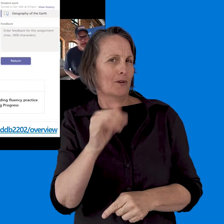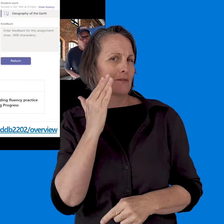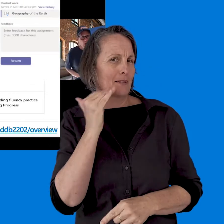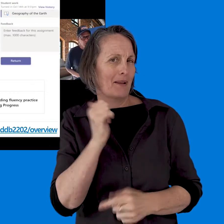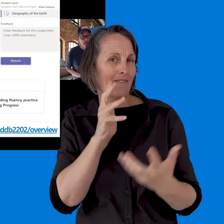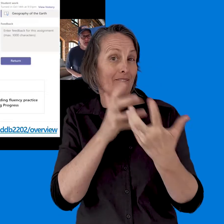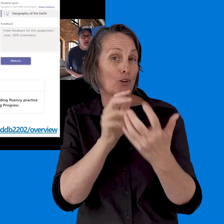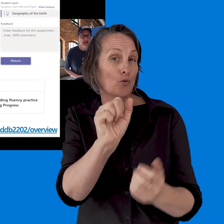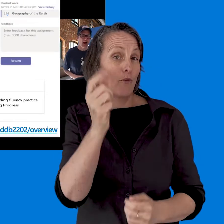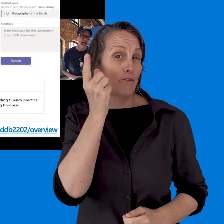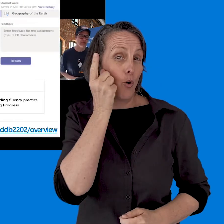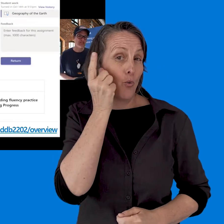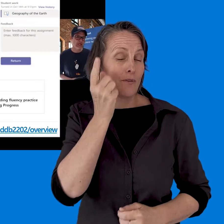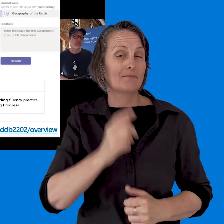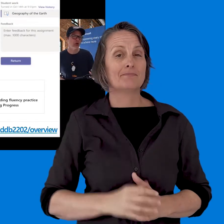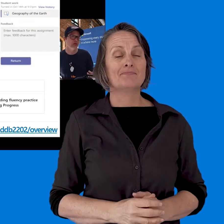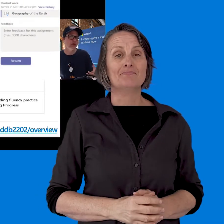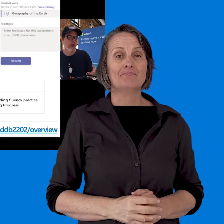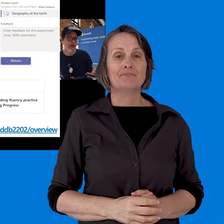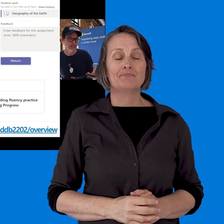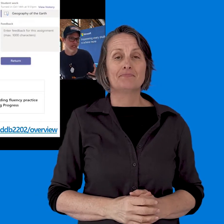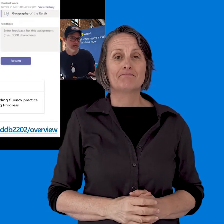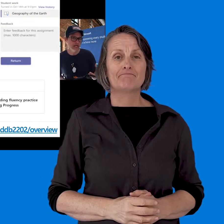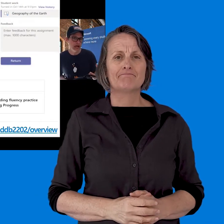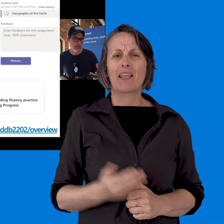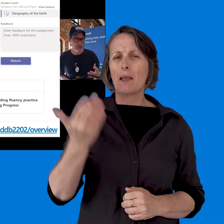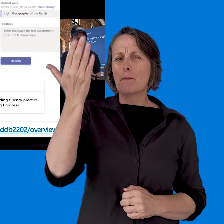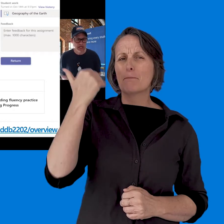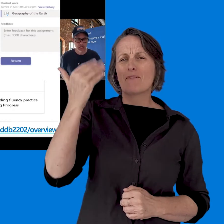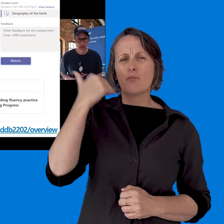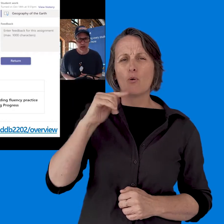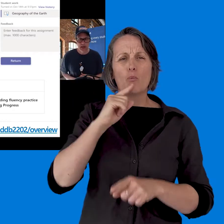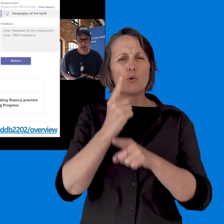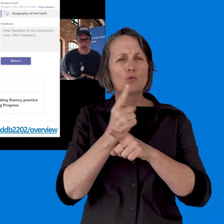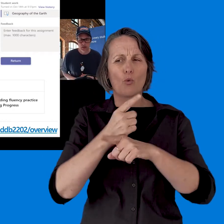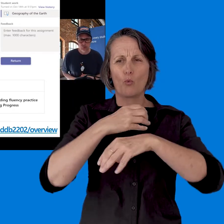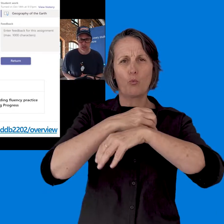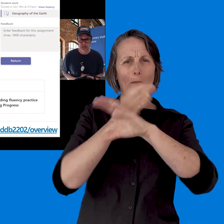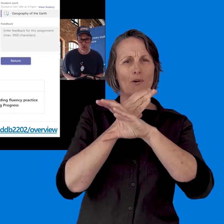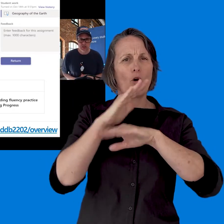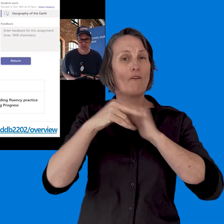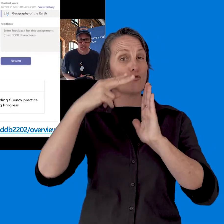Now, one thing that I kind of skipped over when I did the reading resource